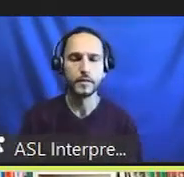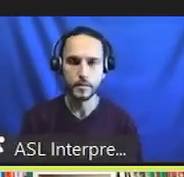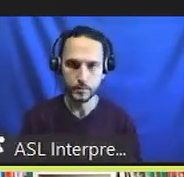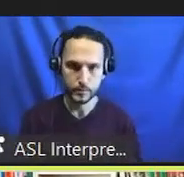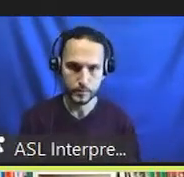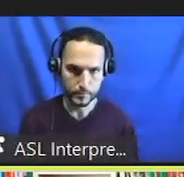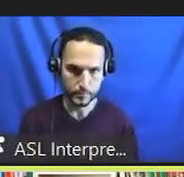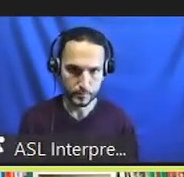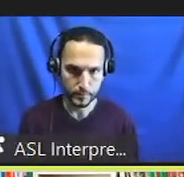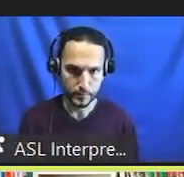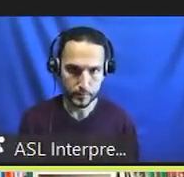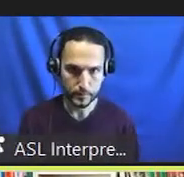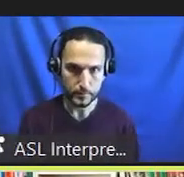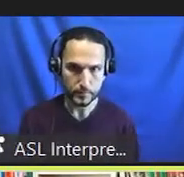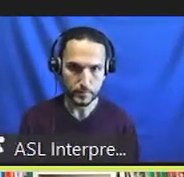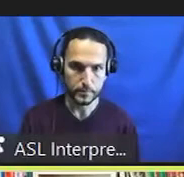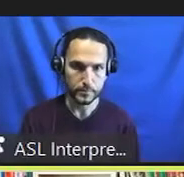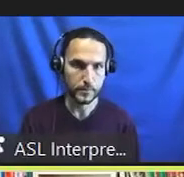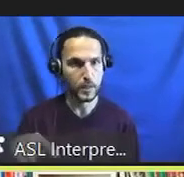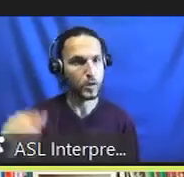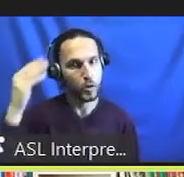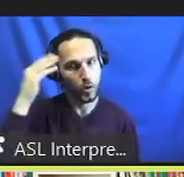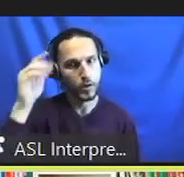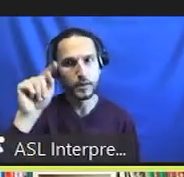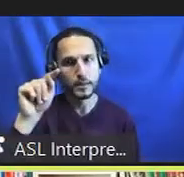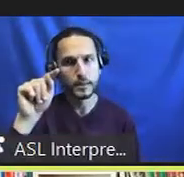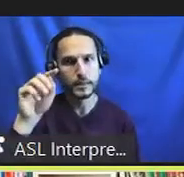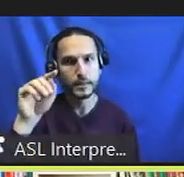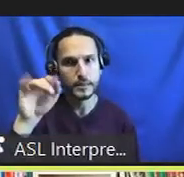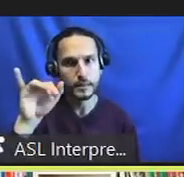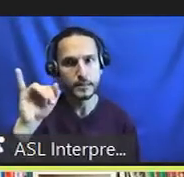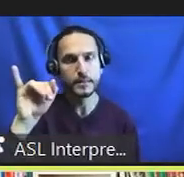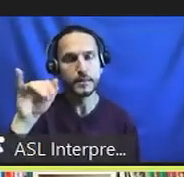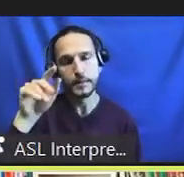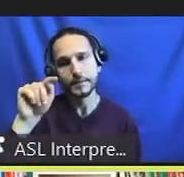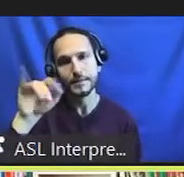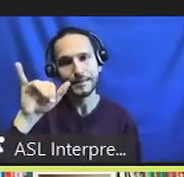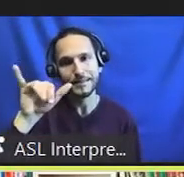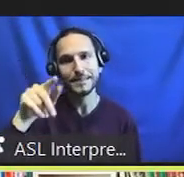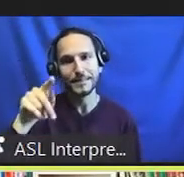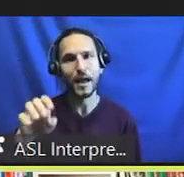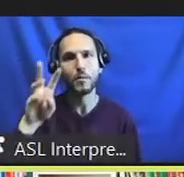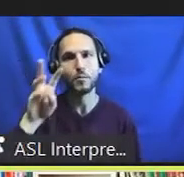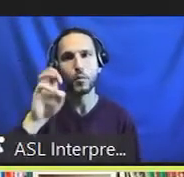You might have heard of Typewell or C-Print. But they only refer to--